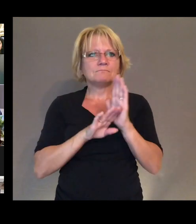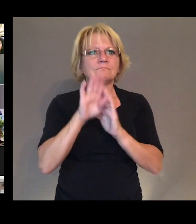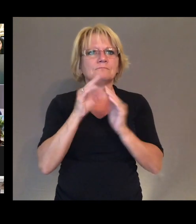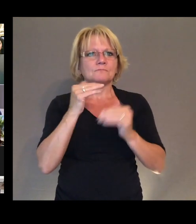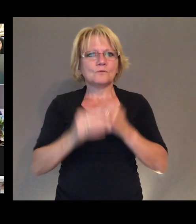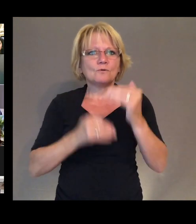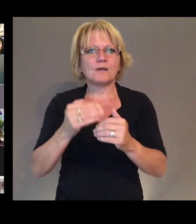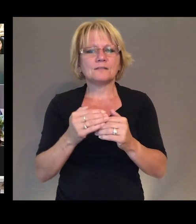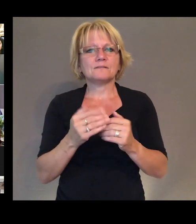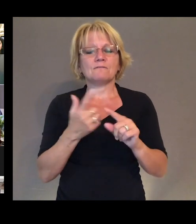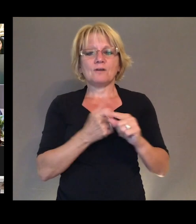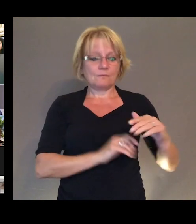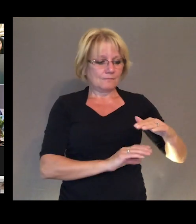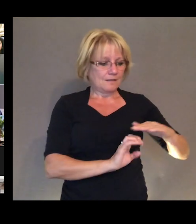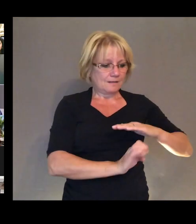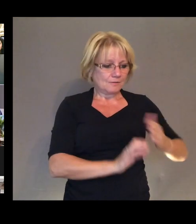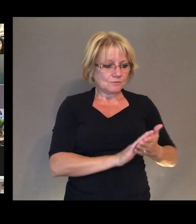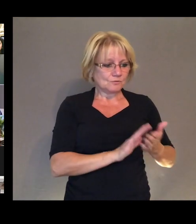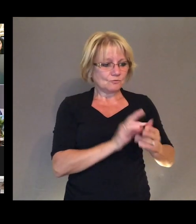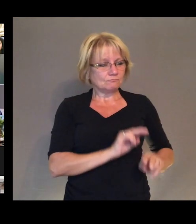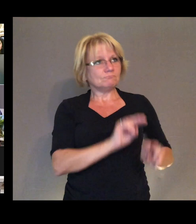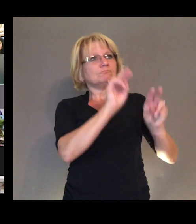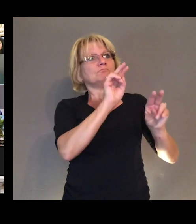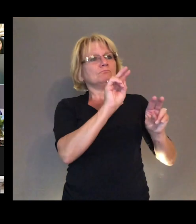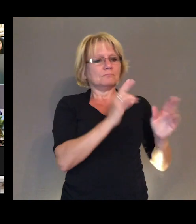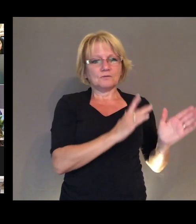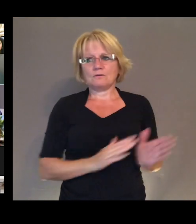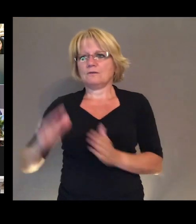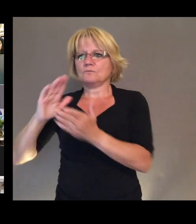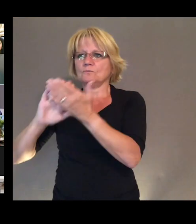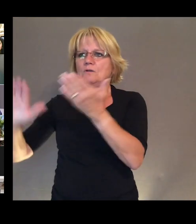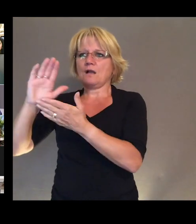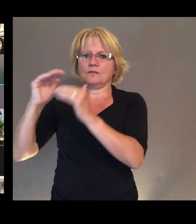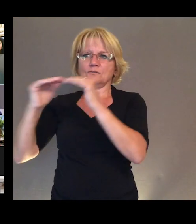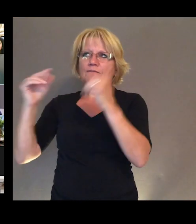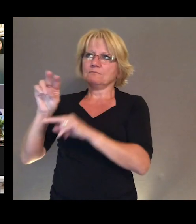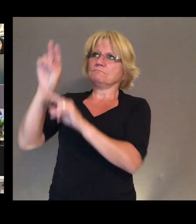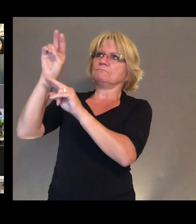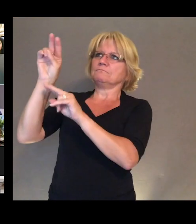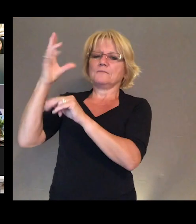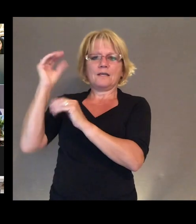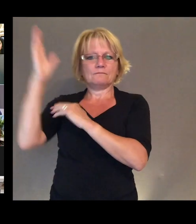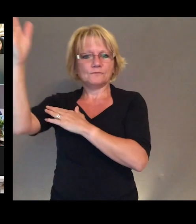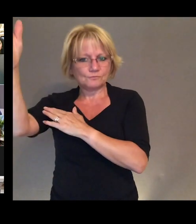all the way up to the college level as well and beyond. So that was a short little video